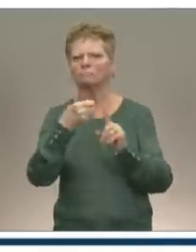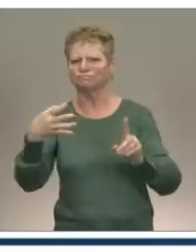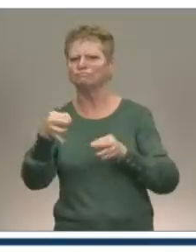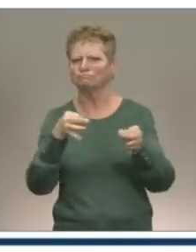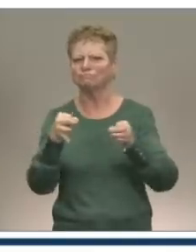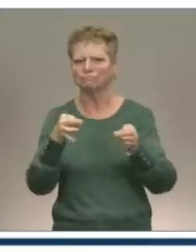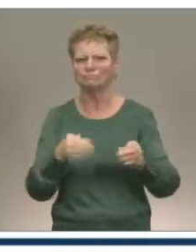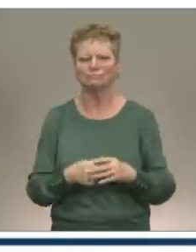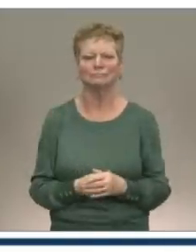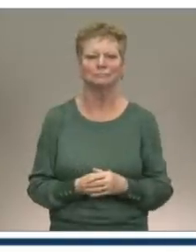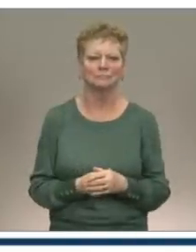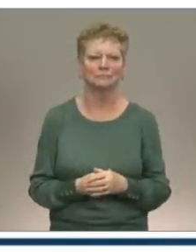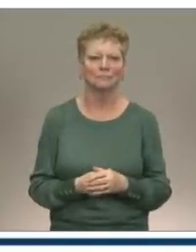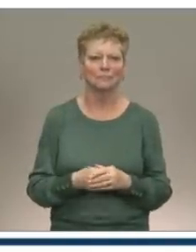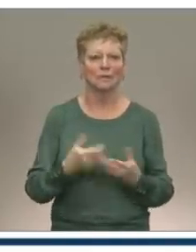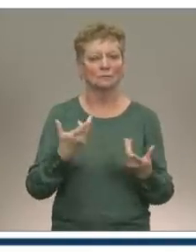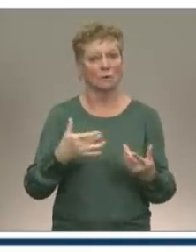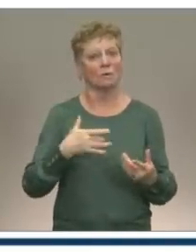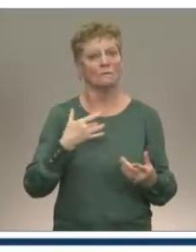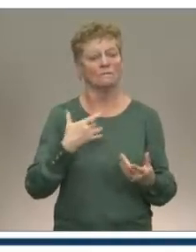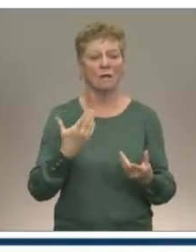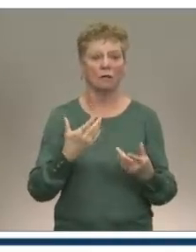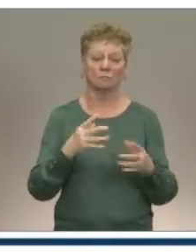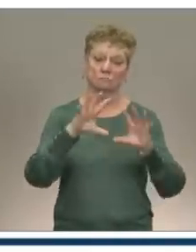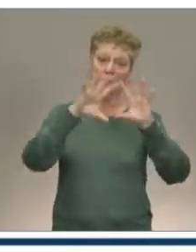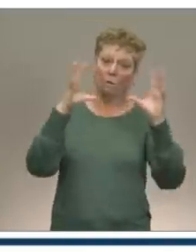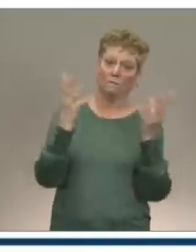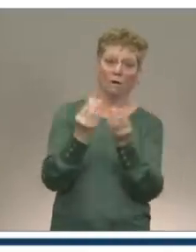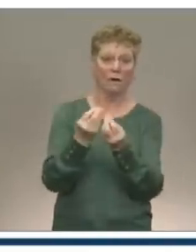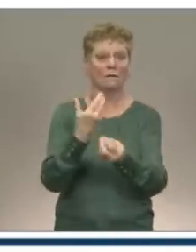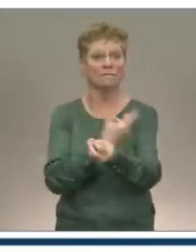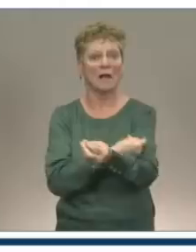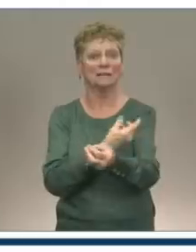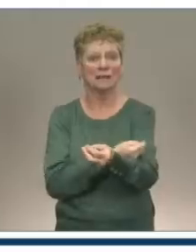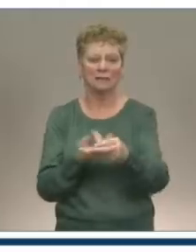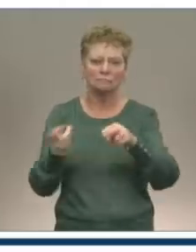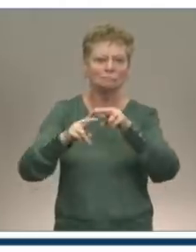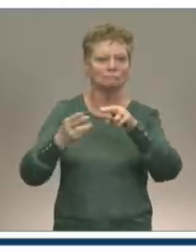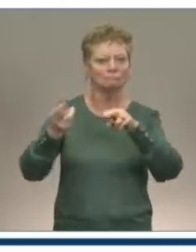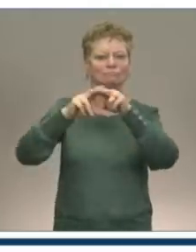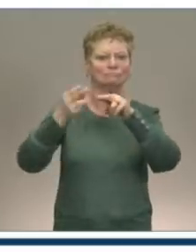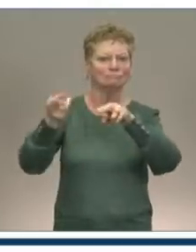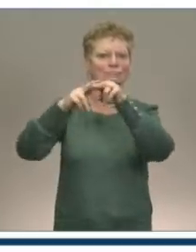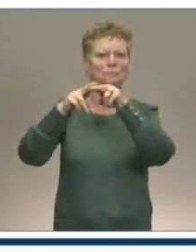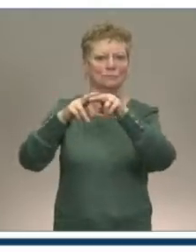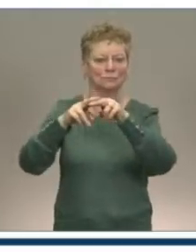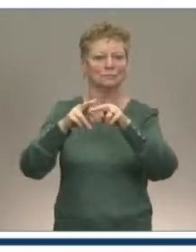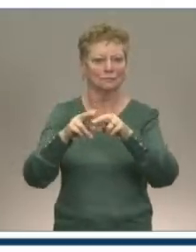that we will see our overall vaccination rate rising in the coming days as the as the 5 to